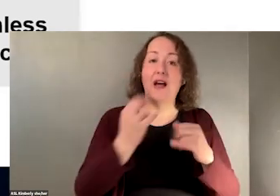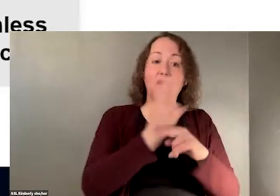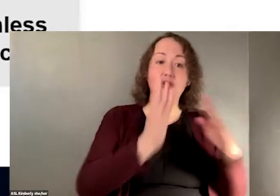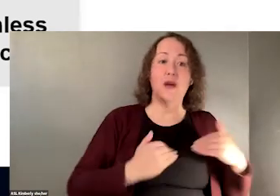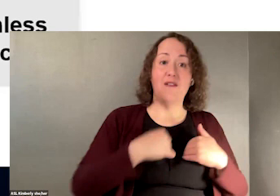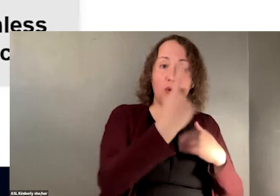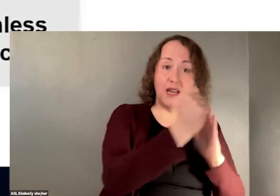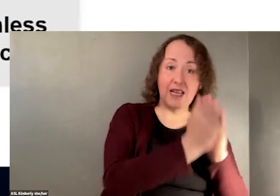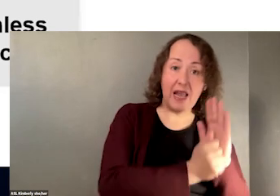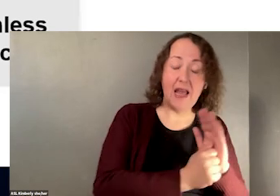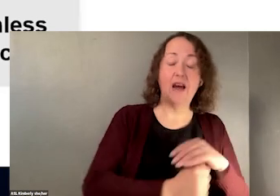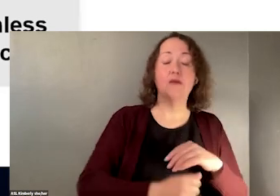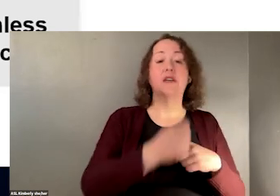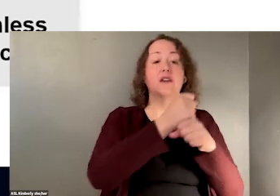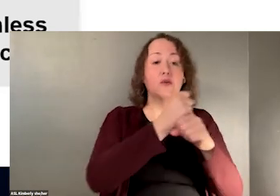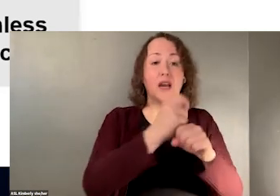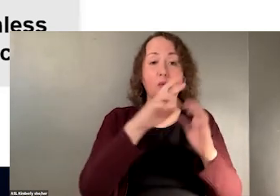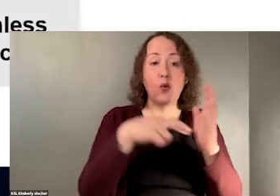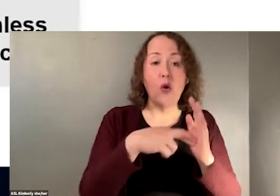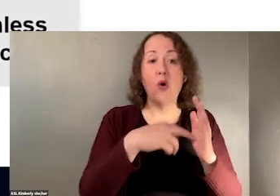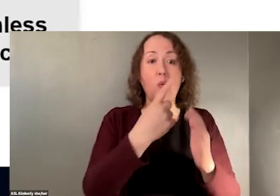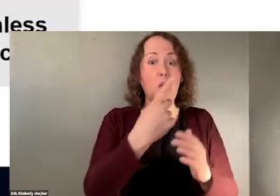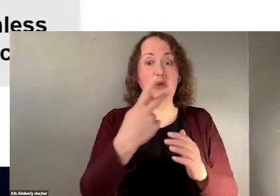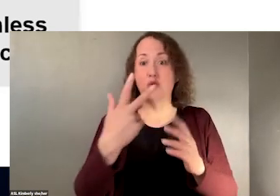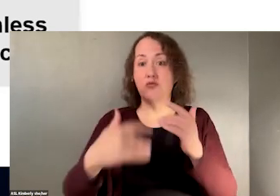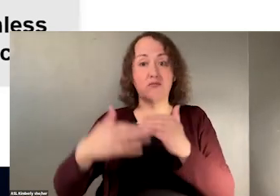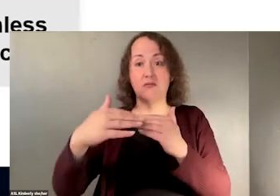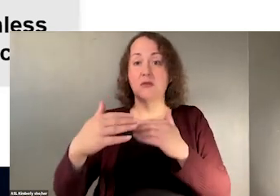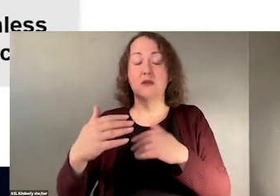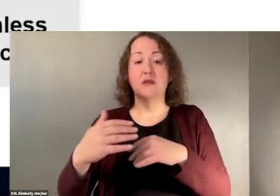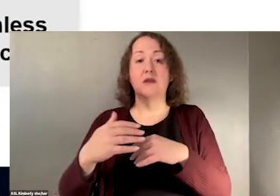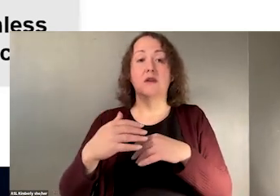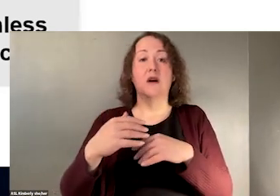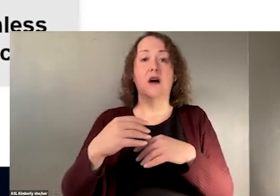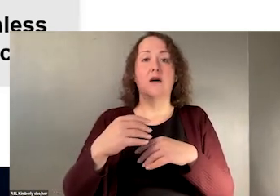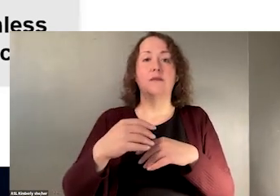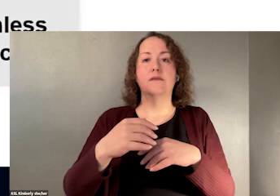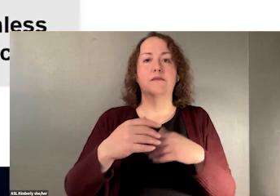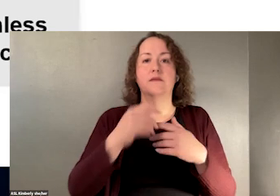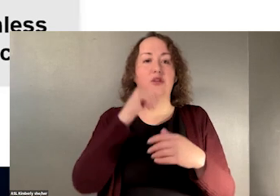Once they fill out their information, they will not need to update it again unless they would like to in the future.